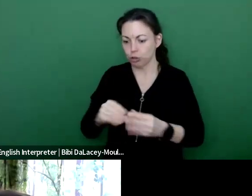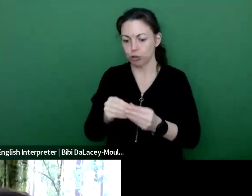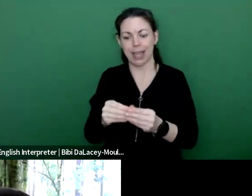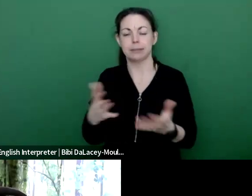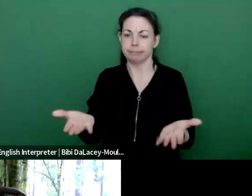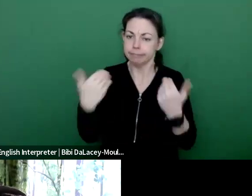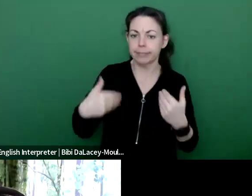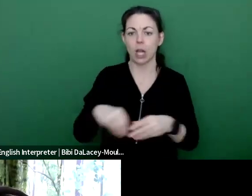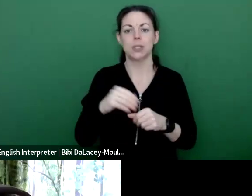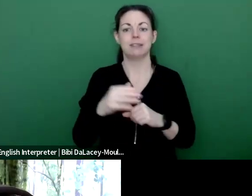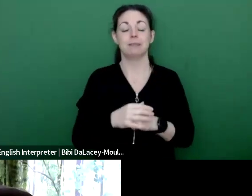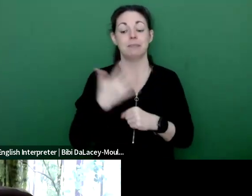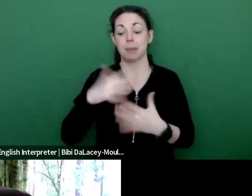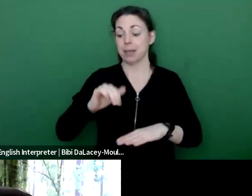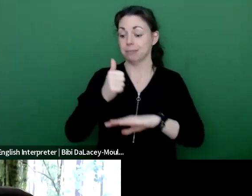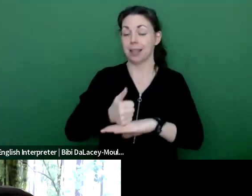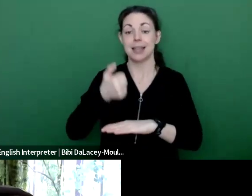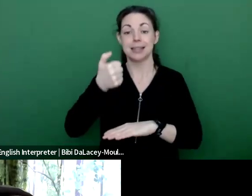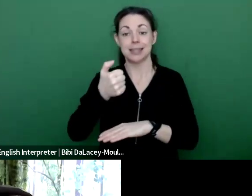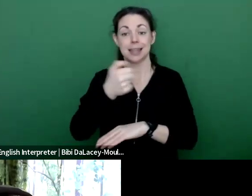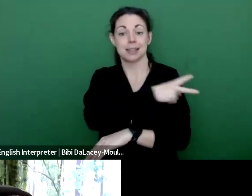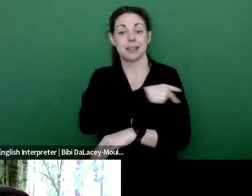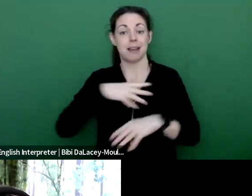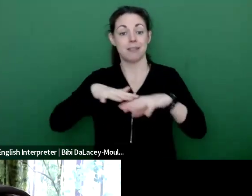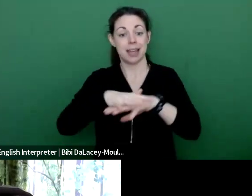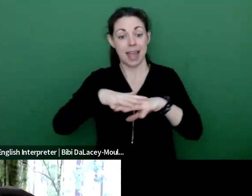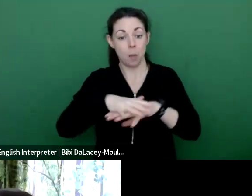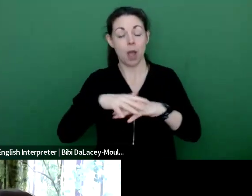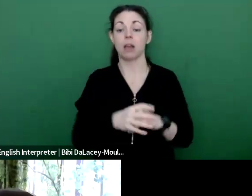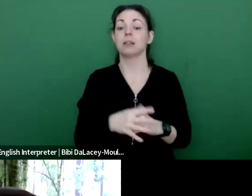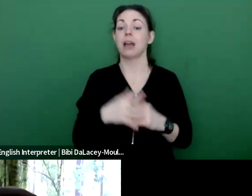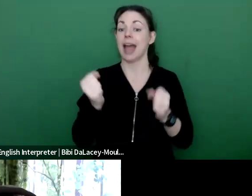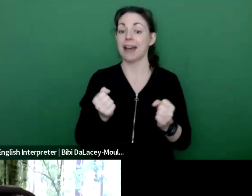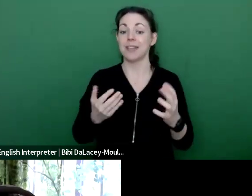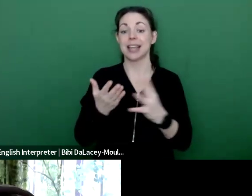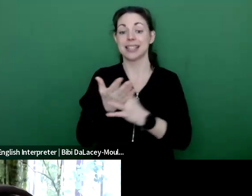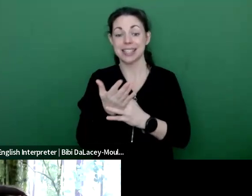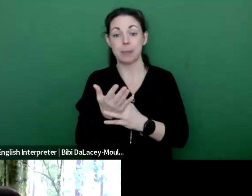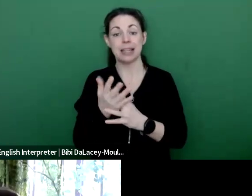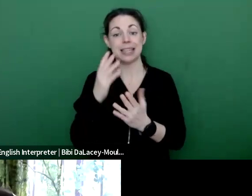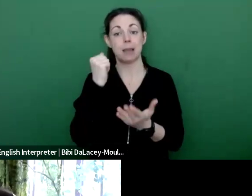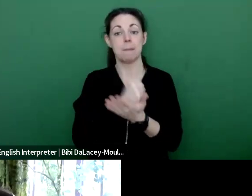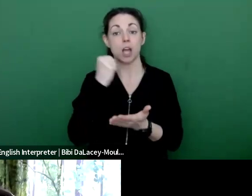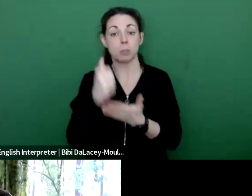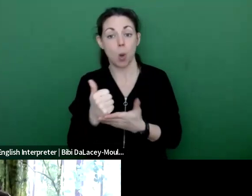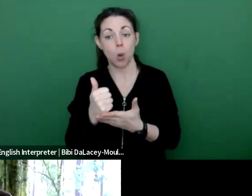We started accessibility passports for staff with disabilities so that they had a framework where they could talk